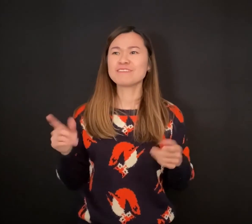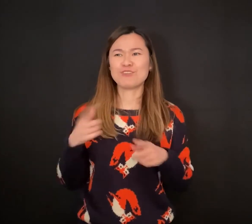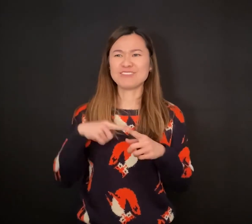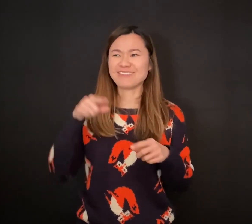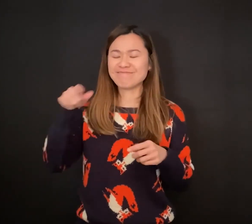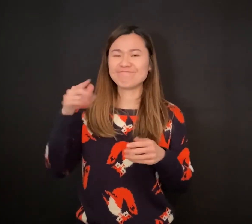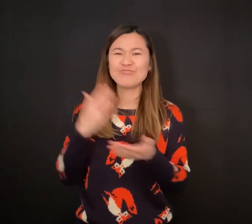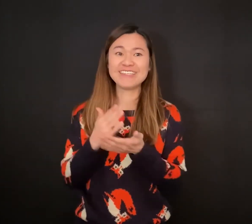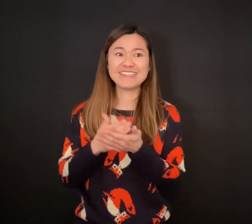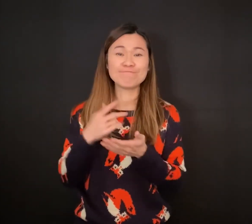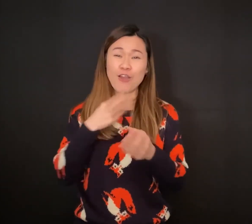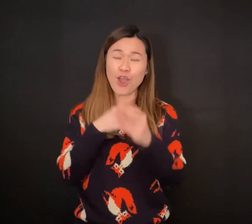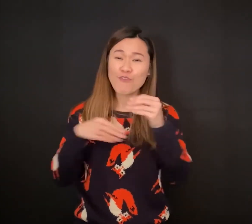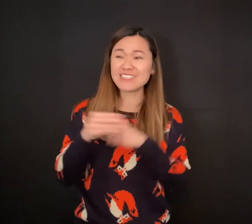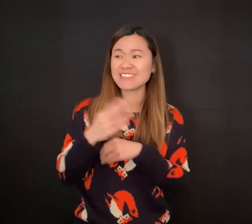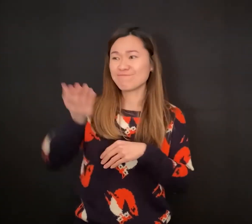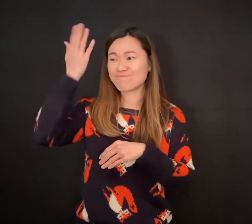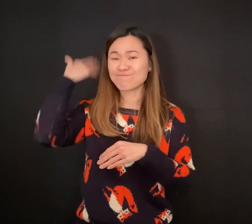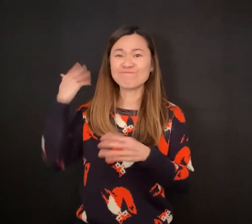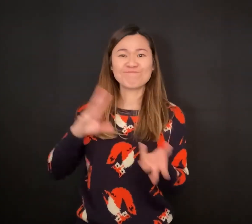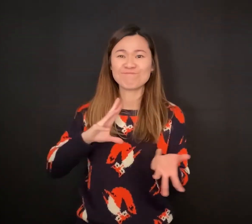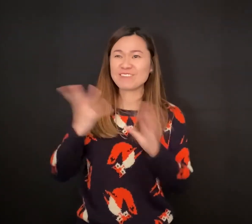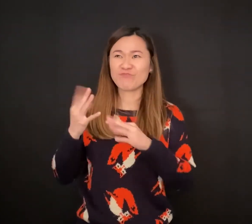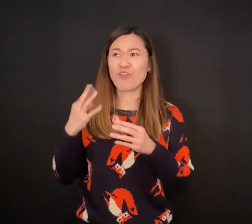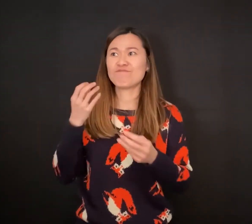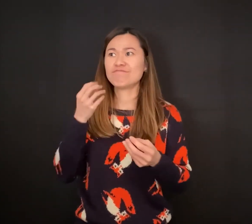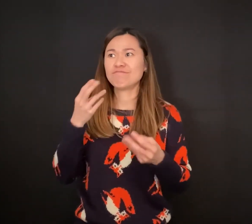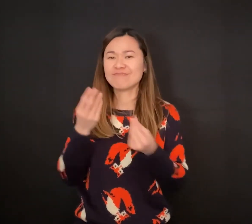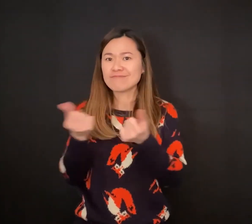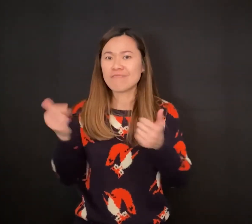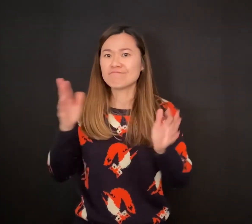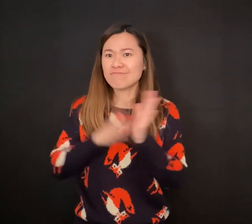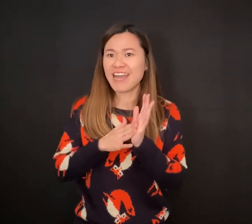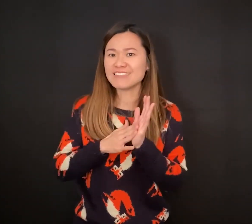In the past, everything was a bit messy for a few months